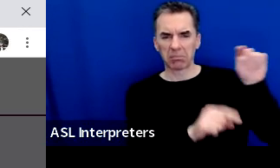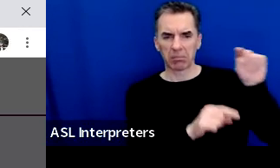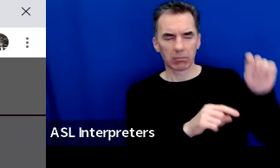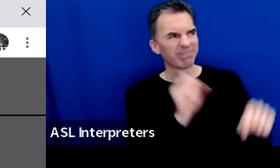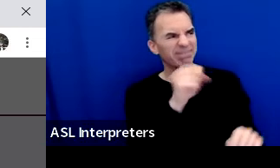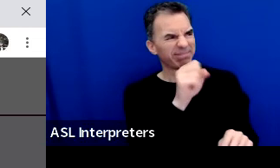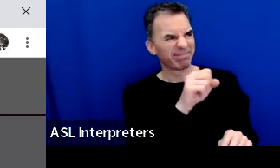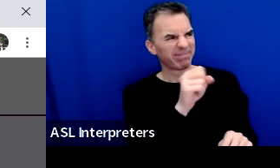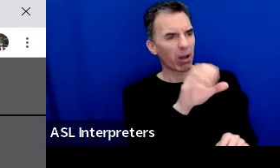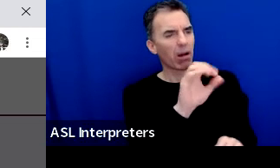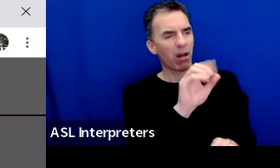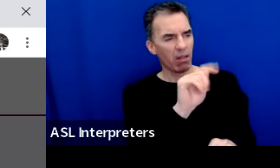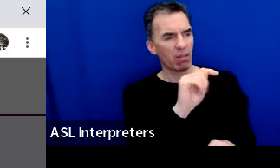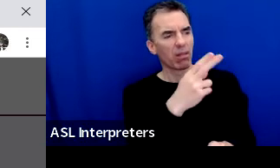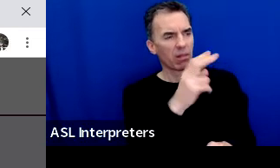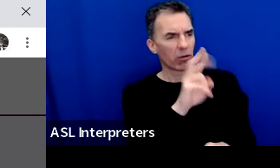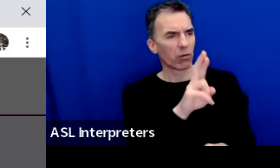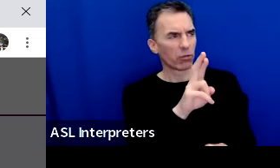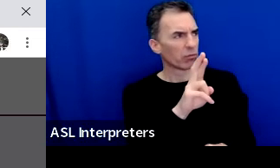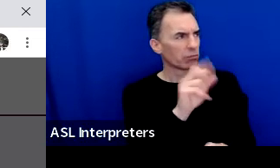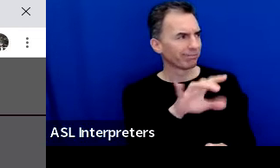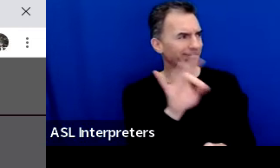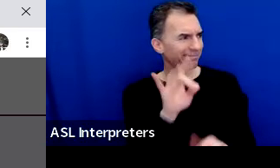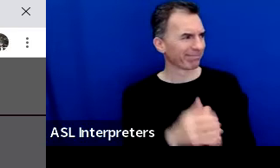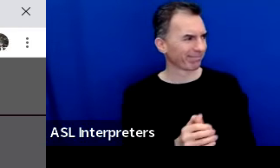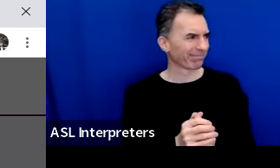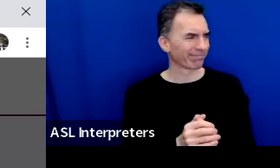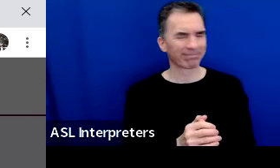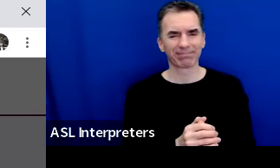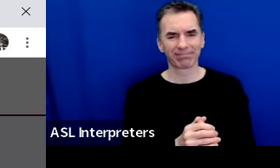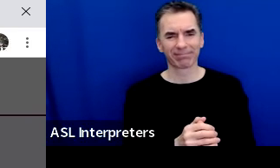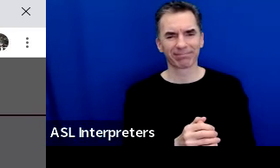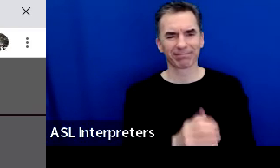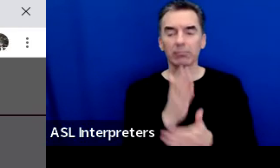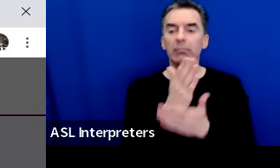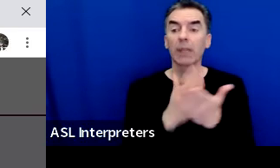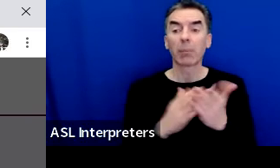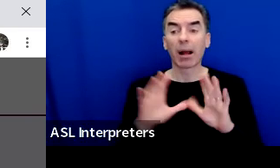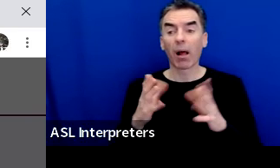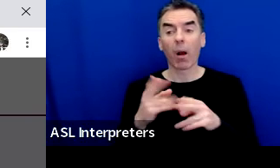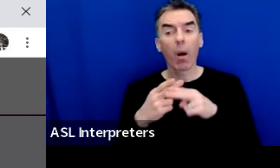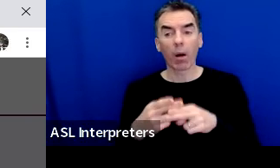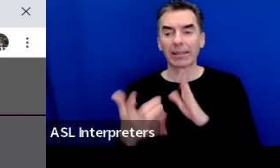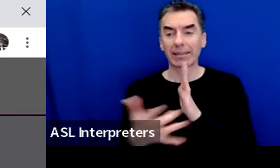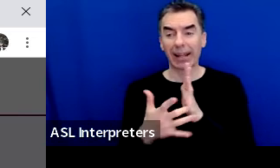If you do other, there are. Yeah. Some classes called technical math, but I've never looked at them, so I don't know what's in it.